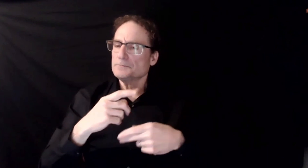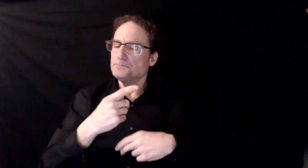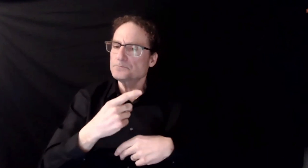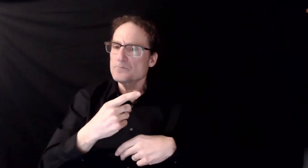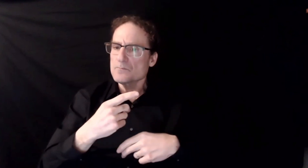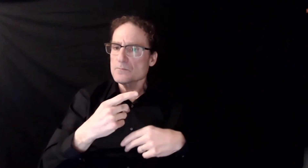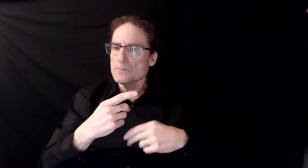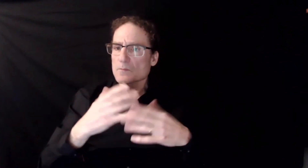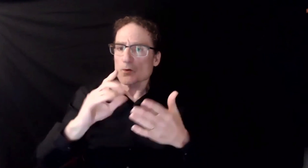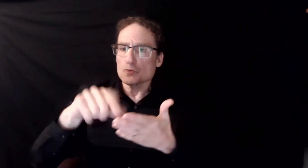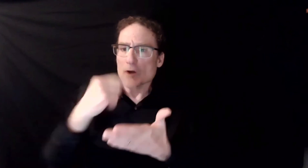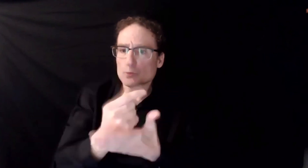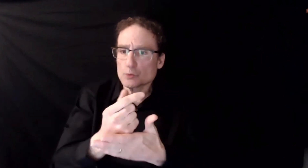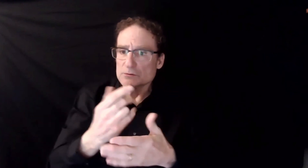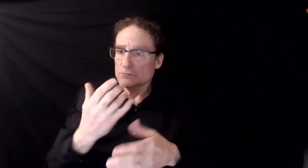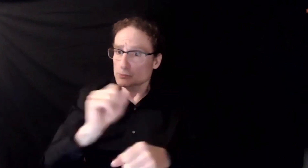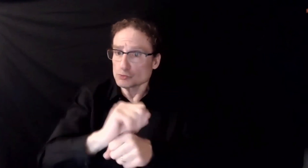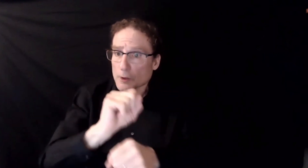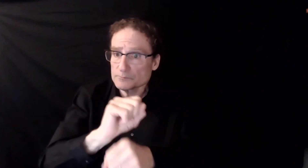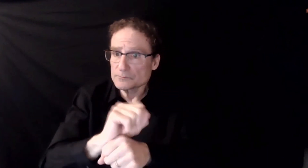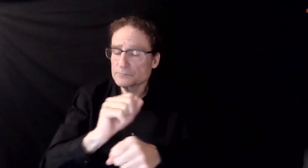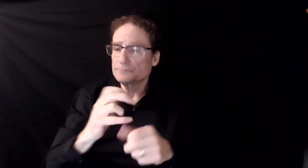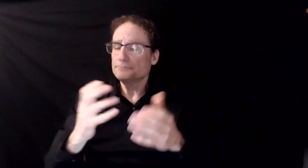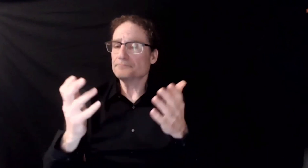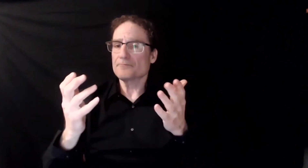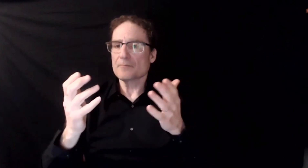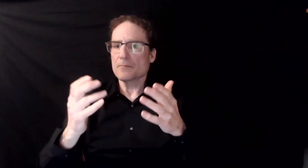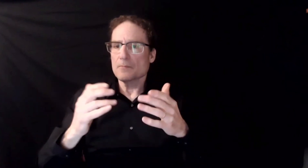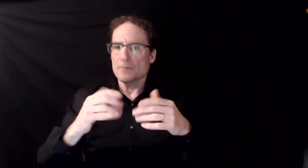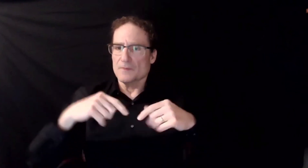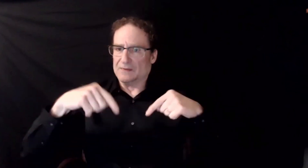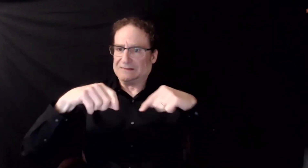I believe that needs to be assessed. What are the graduation rates?